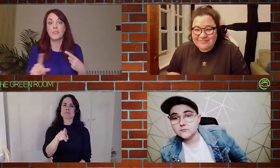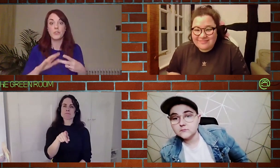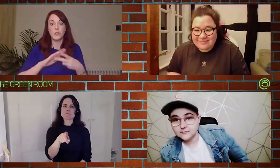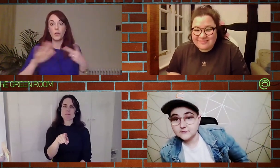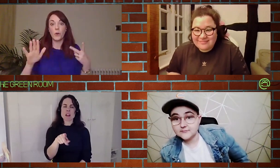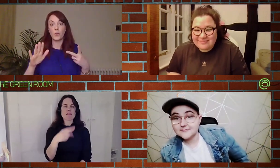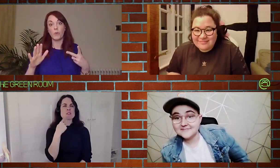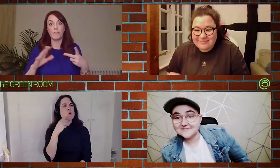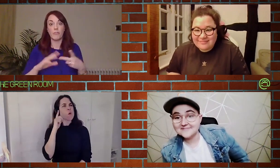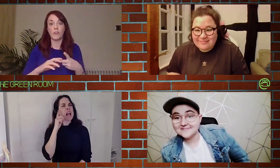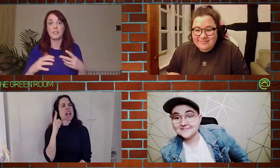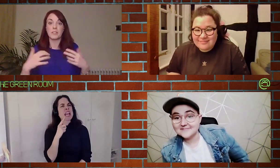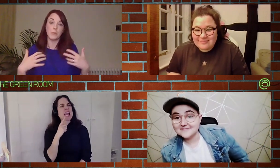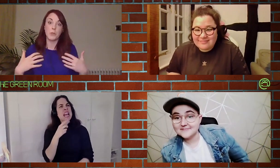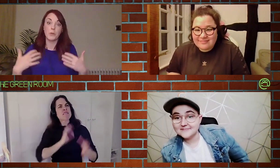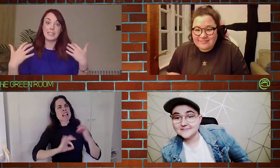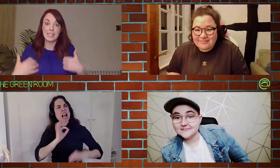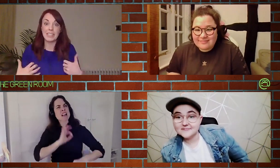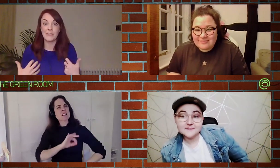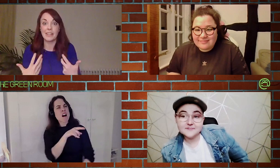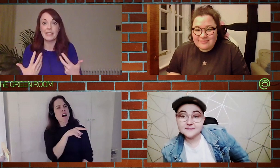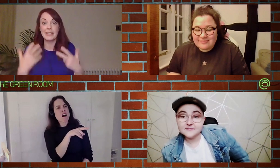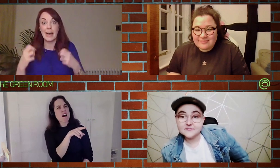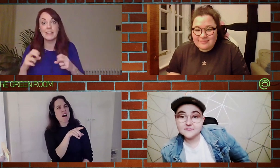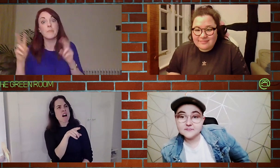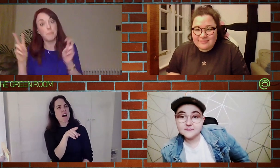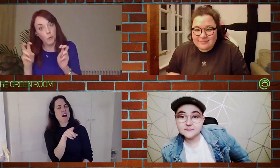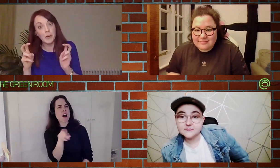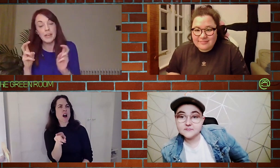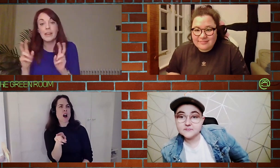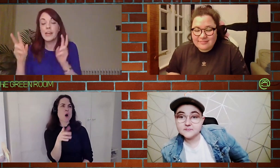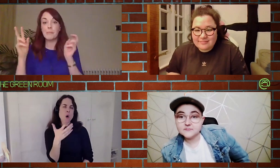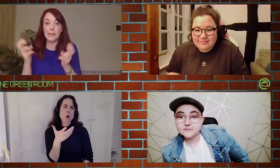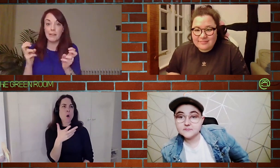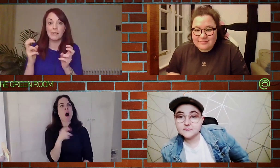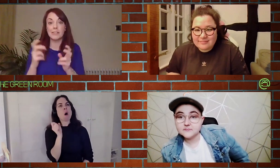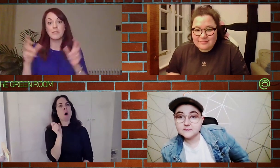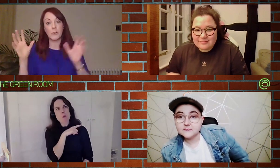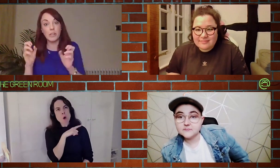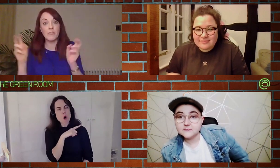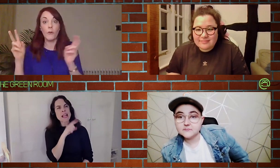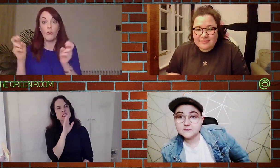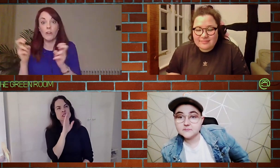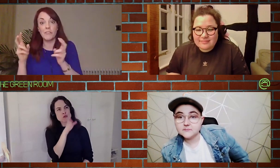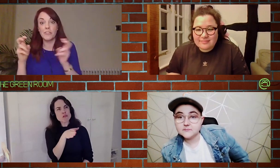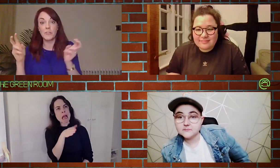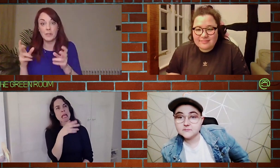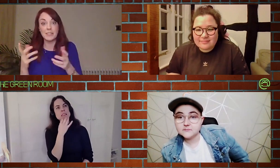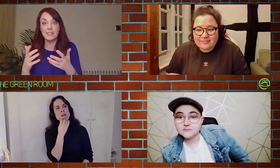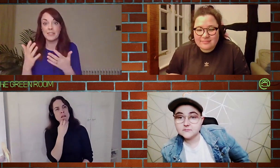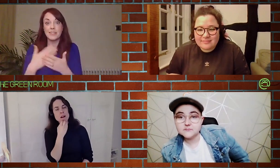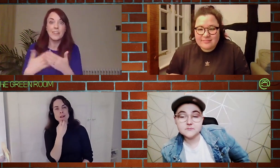To not go for someone who identifies as a boy, because Oliver Twist is